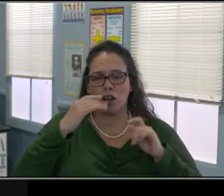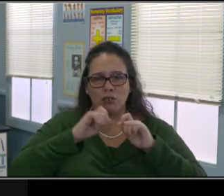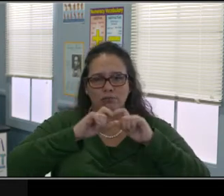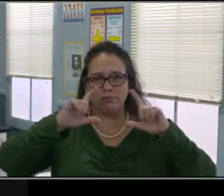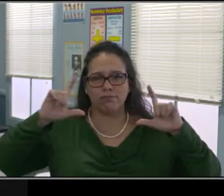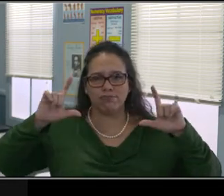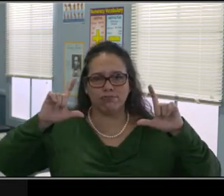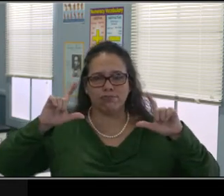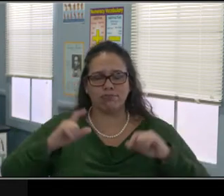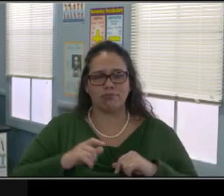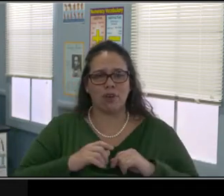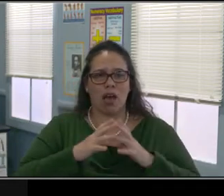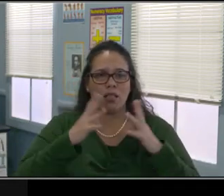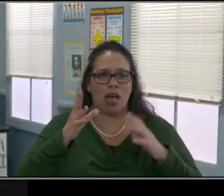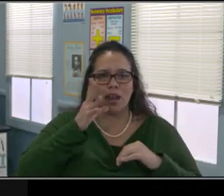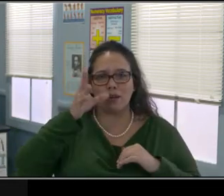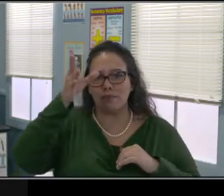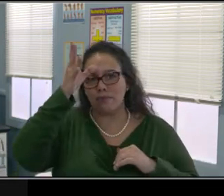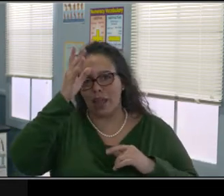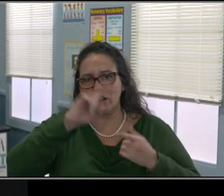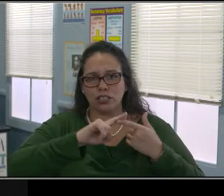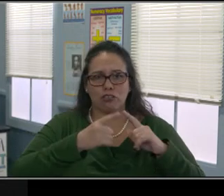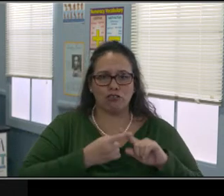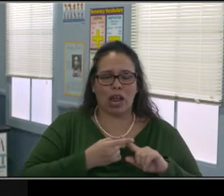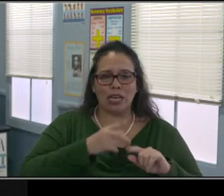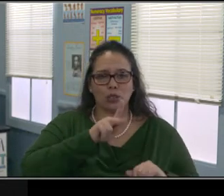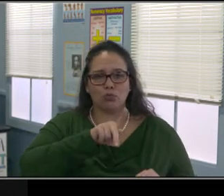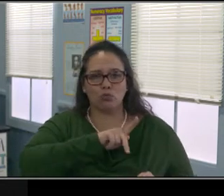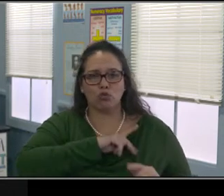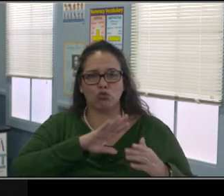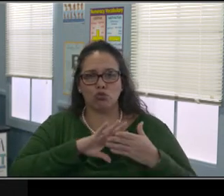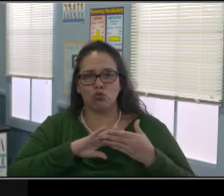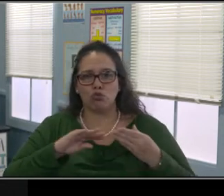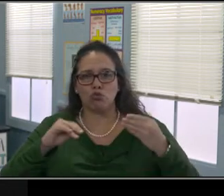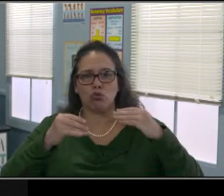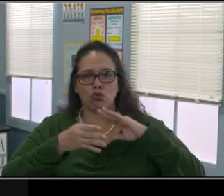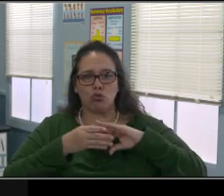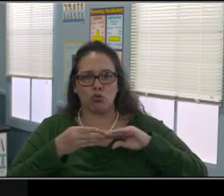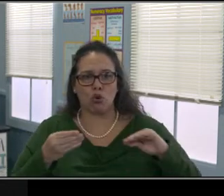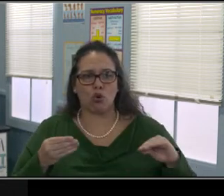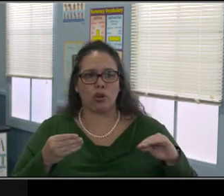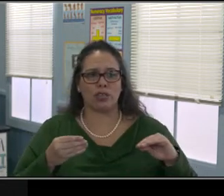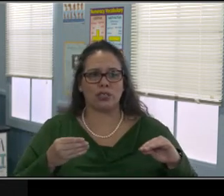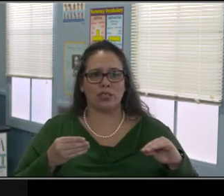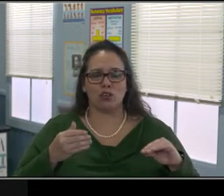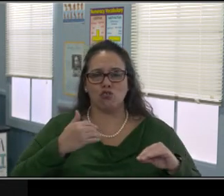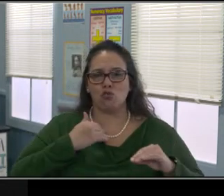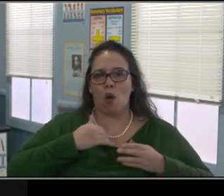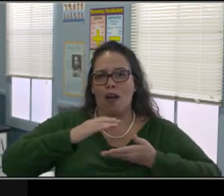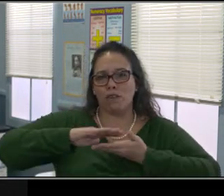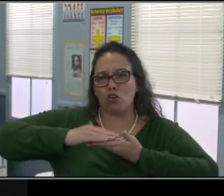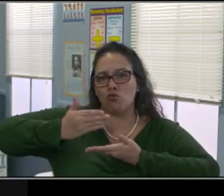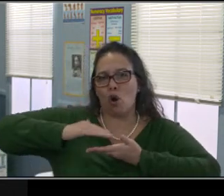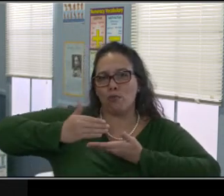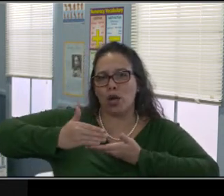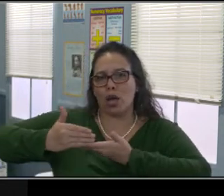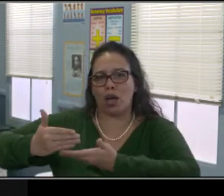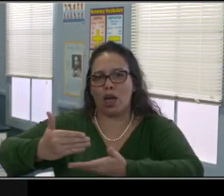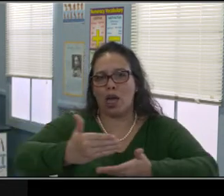but there's so much discussion in terms of definitions of what a waiver is, how much time does the school have before responding to parents?